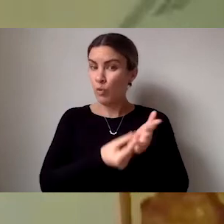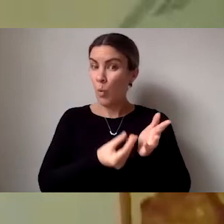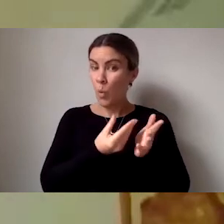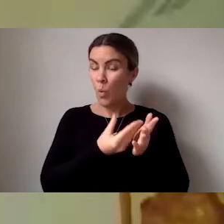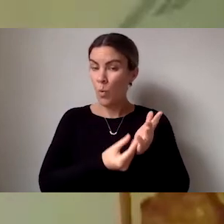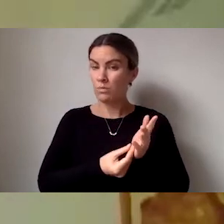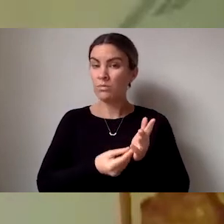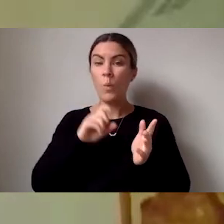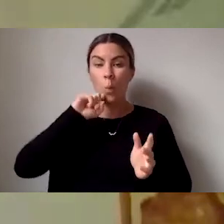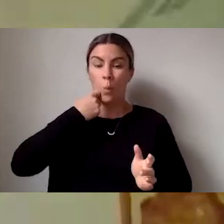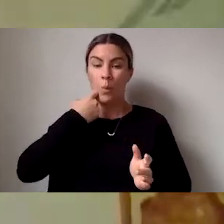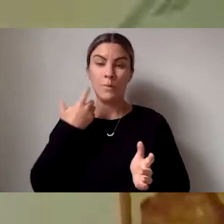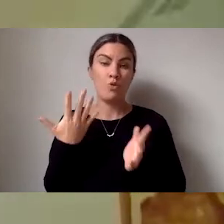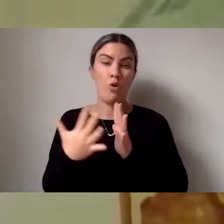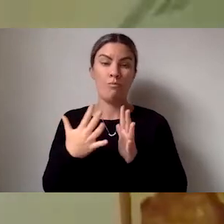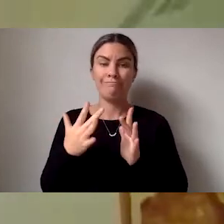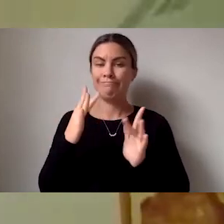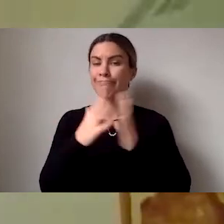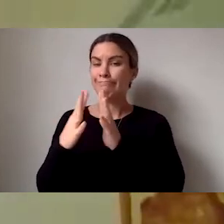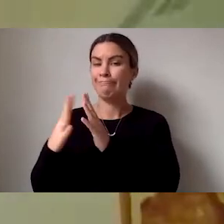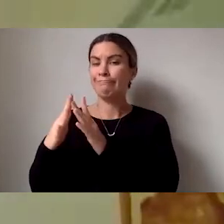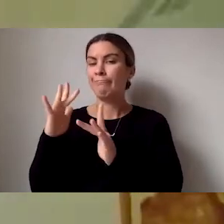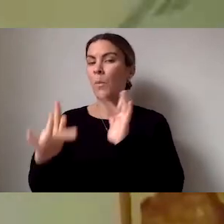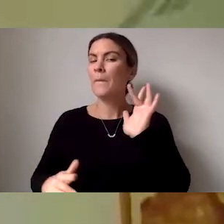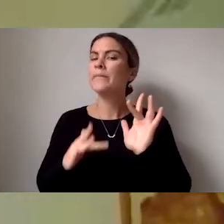our website. Please share them with anyone you think might be interested.